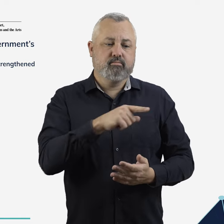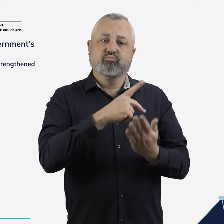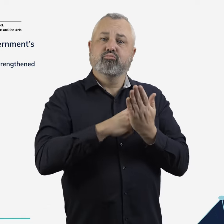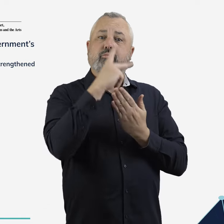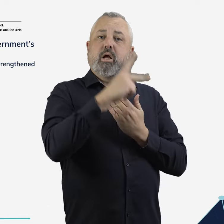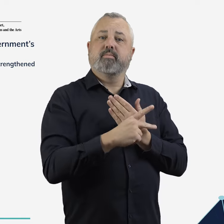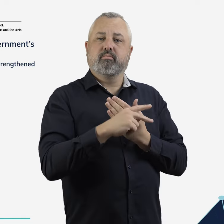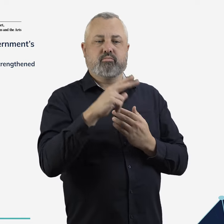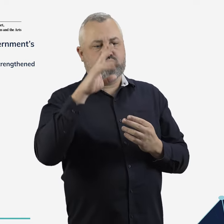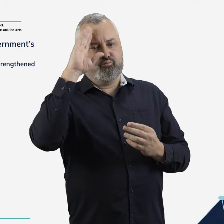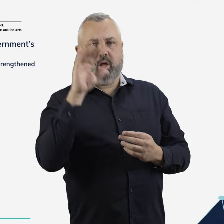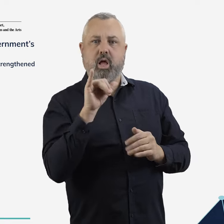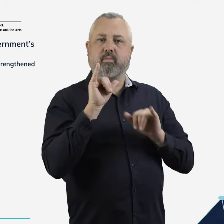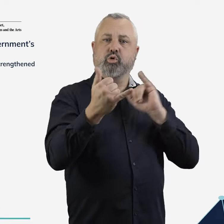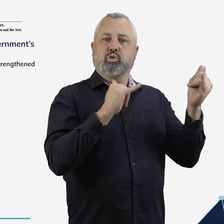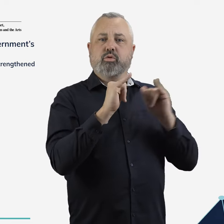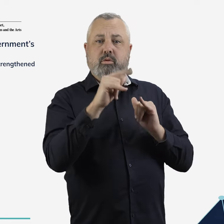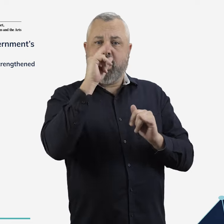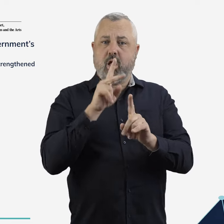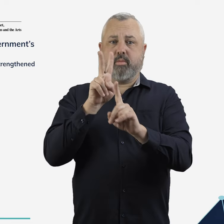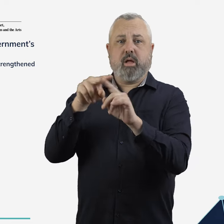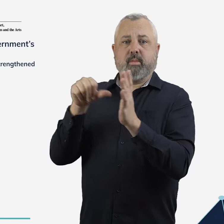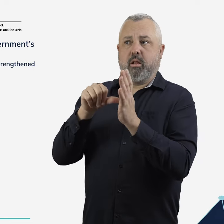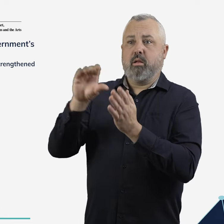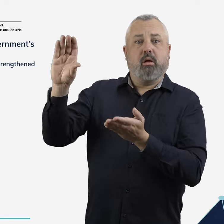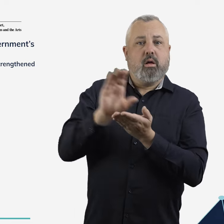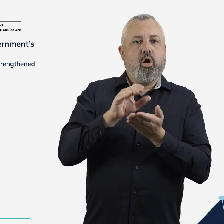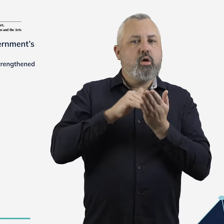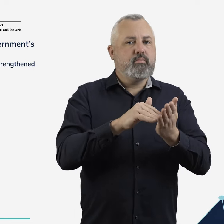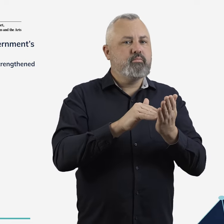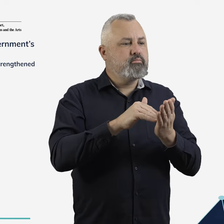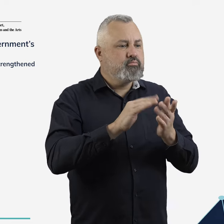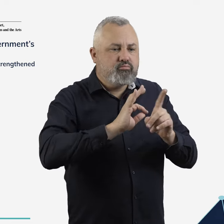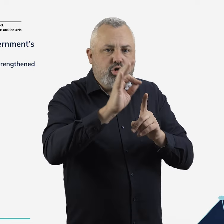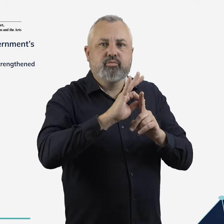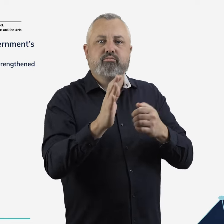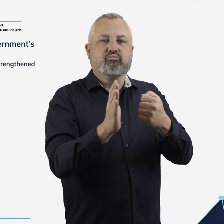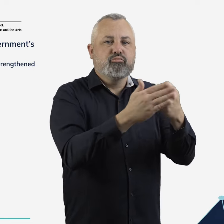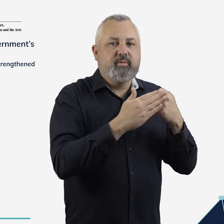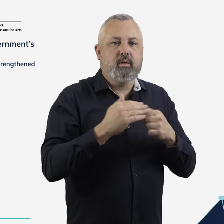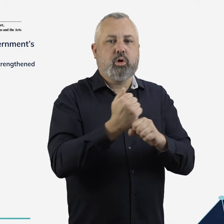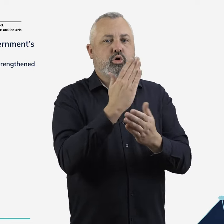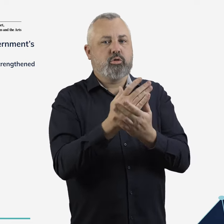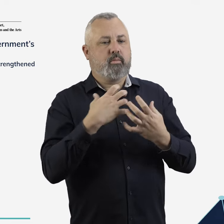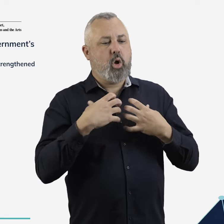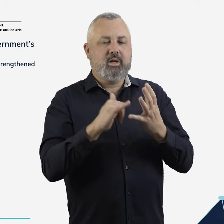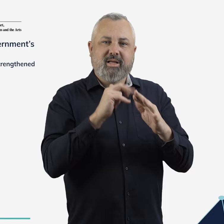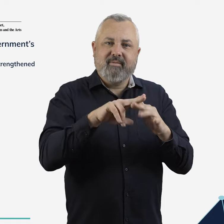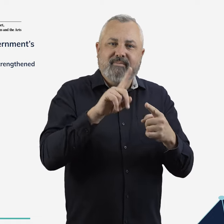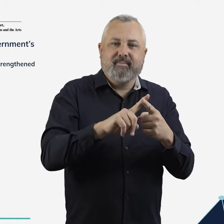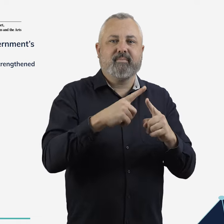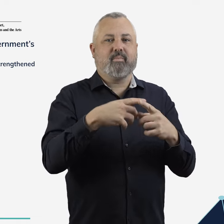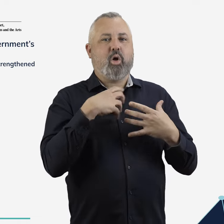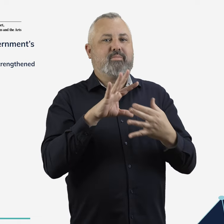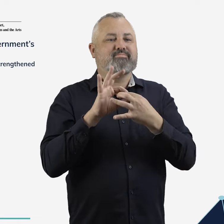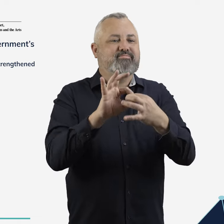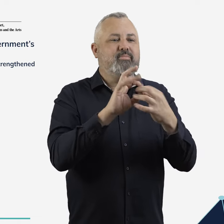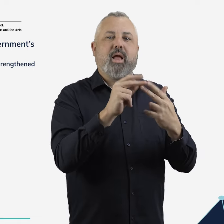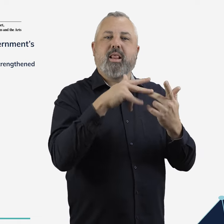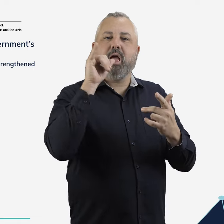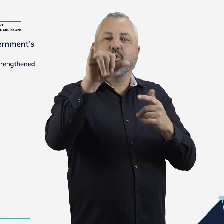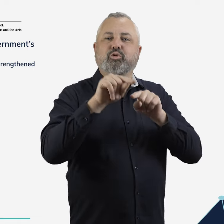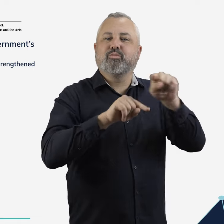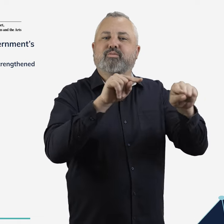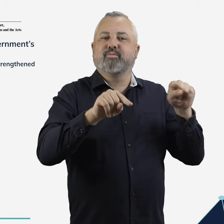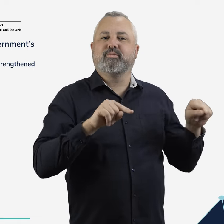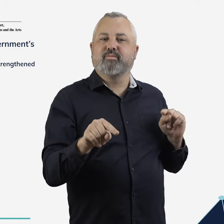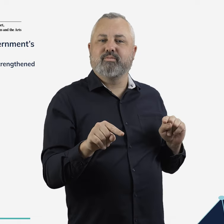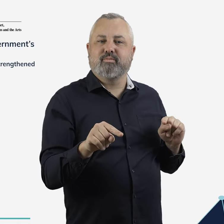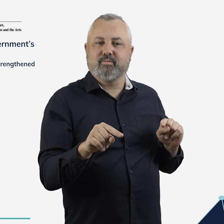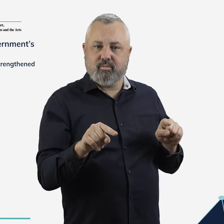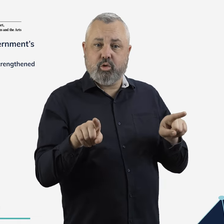The program will continue to provide grant funding to improve the safety and connectivity of regional airports.